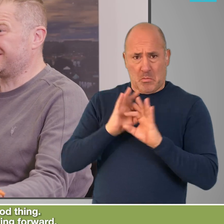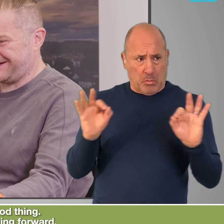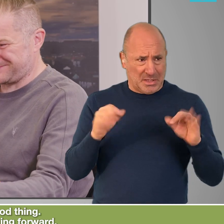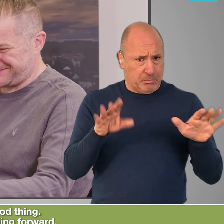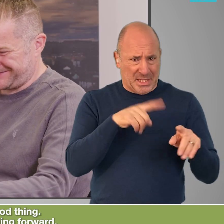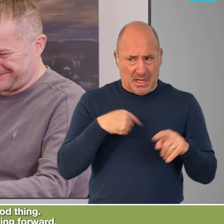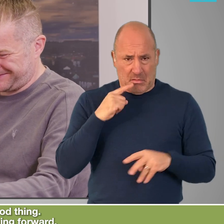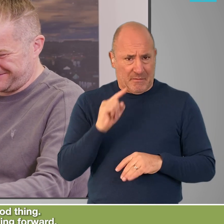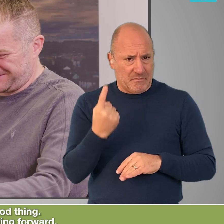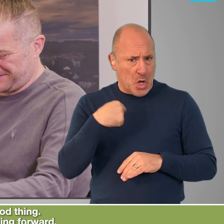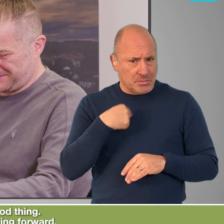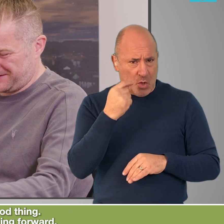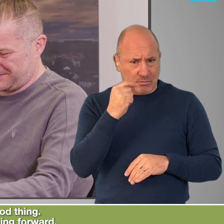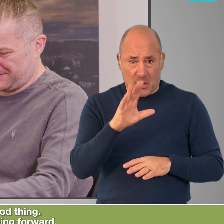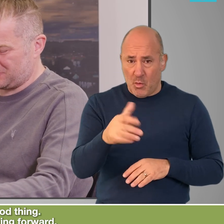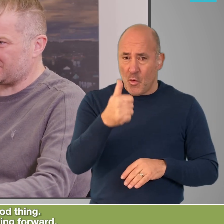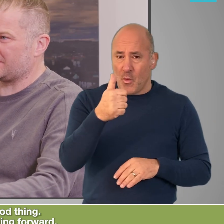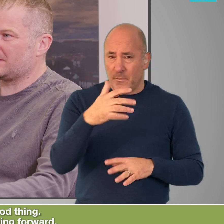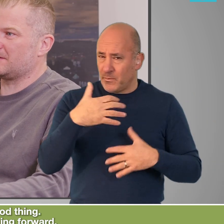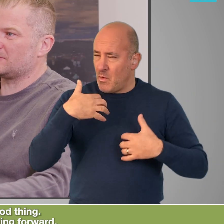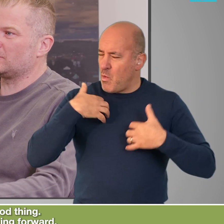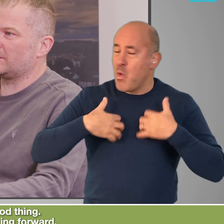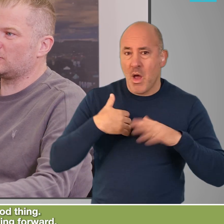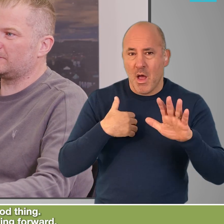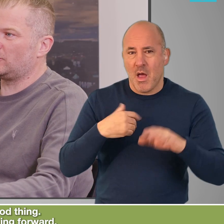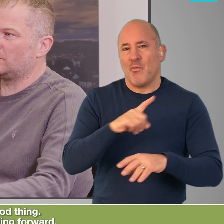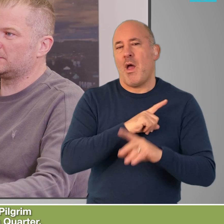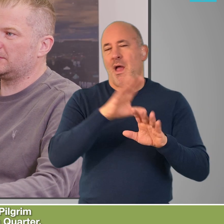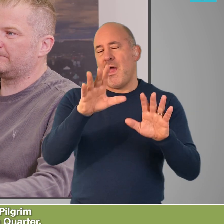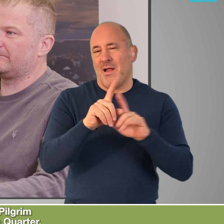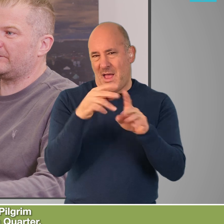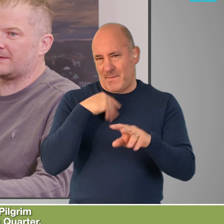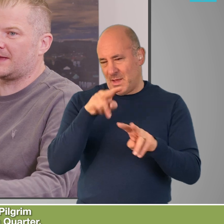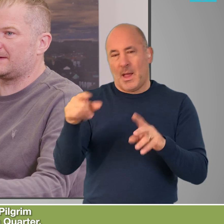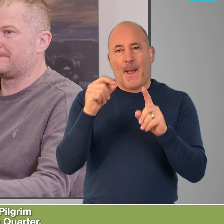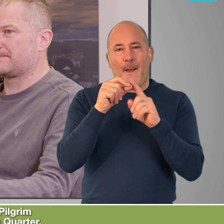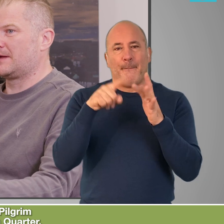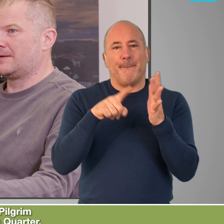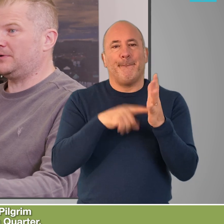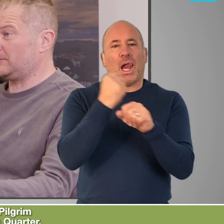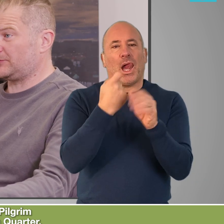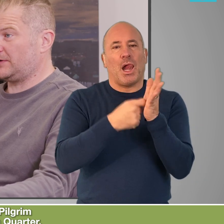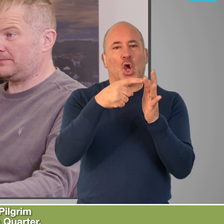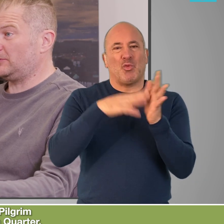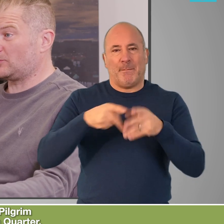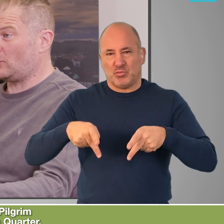that. And it's a good thing. It's a good thing coming forward. And things like Pilgrim Street and Pilgrim Quarter,